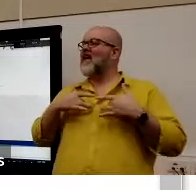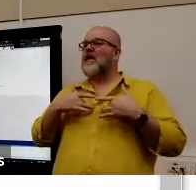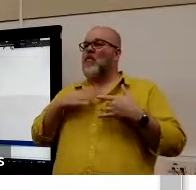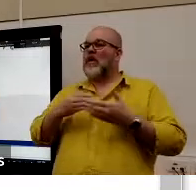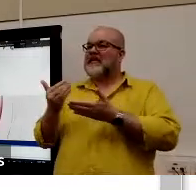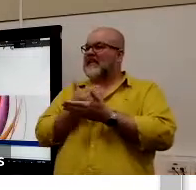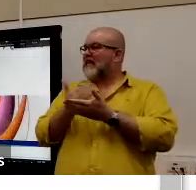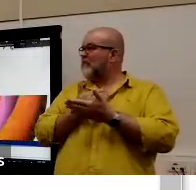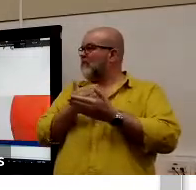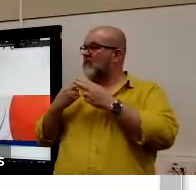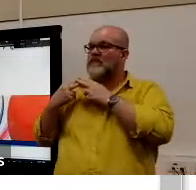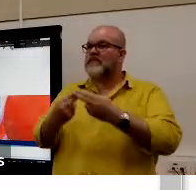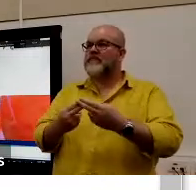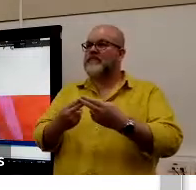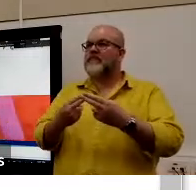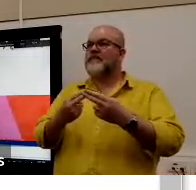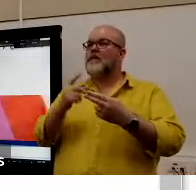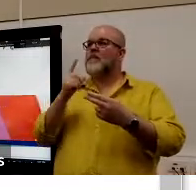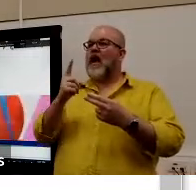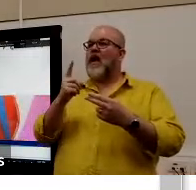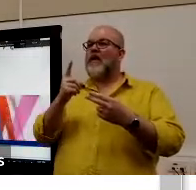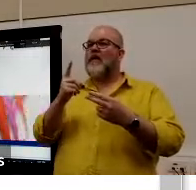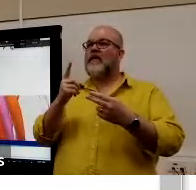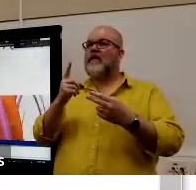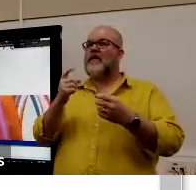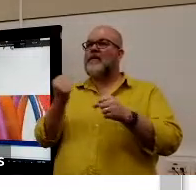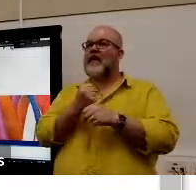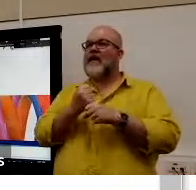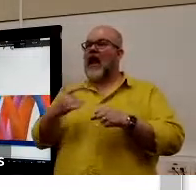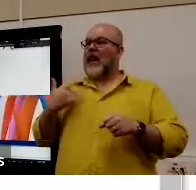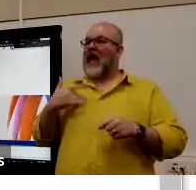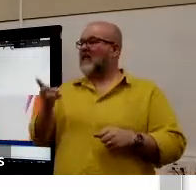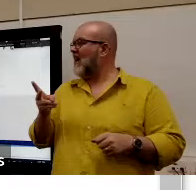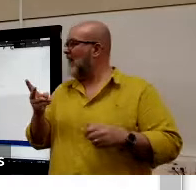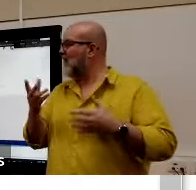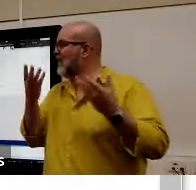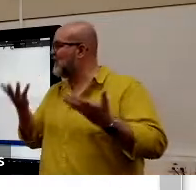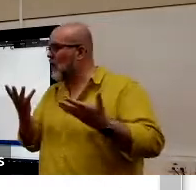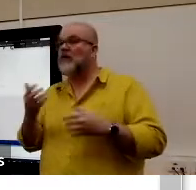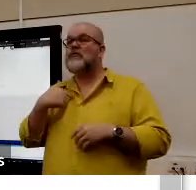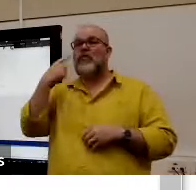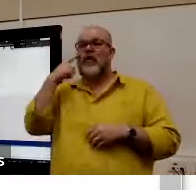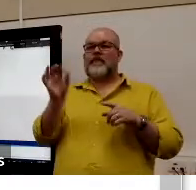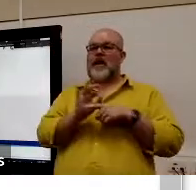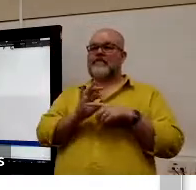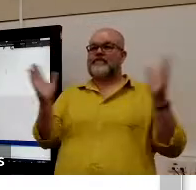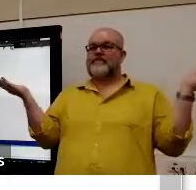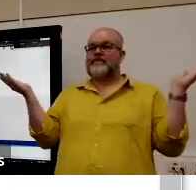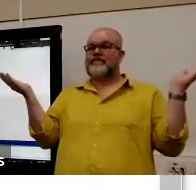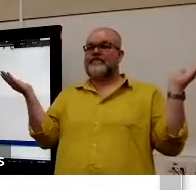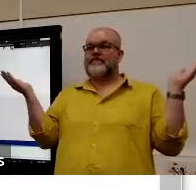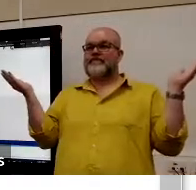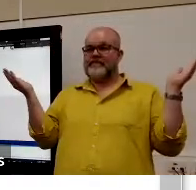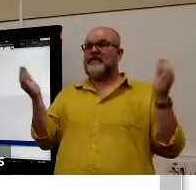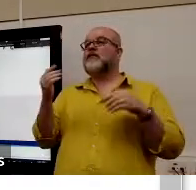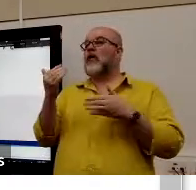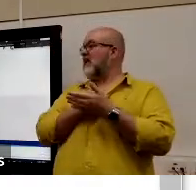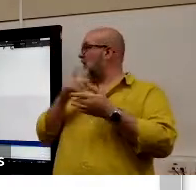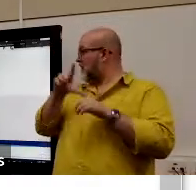I wanted to keep um and respect and make it alive again so I thought the colors.